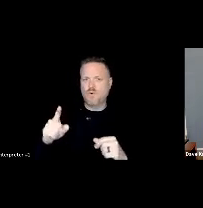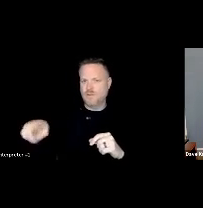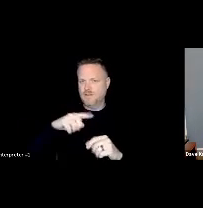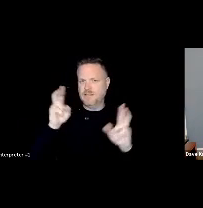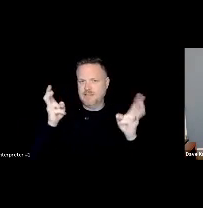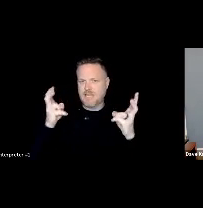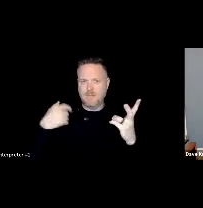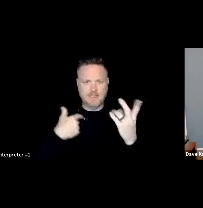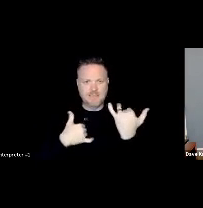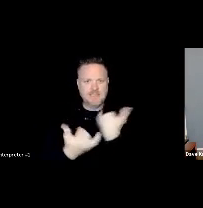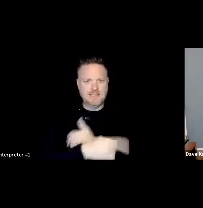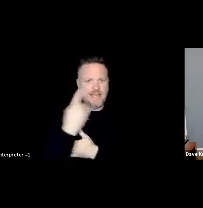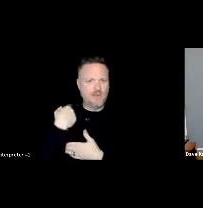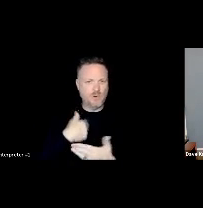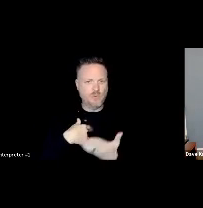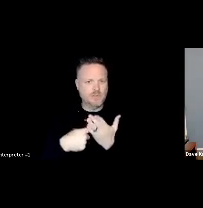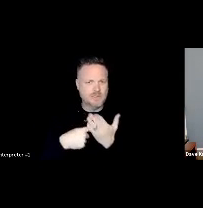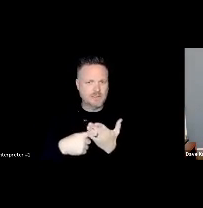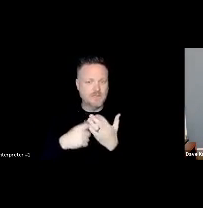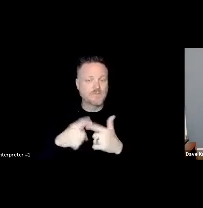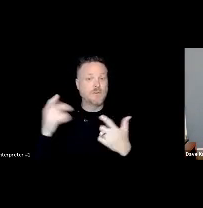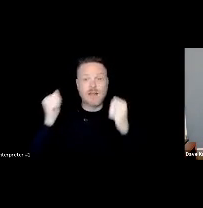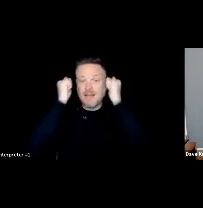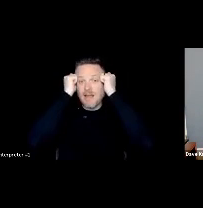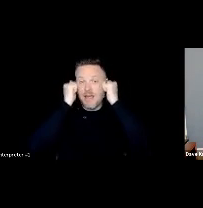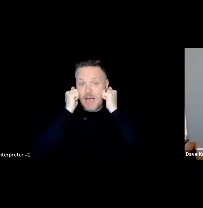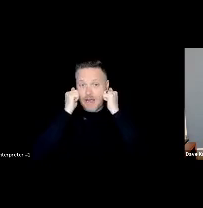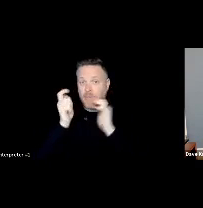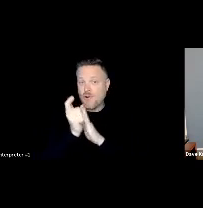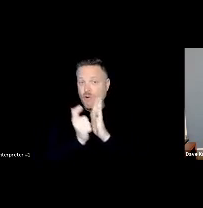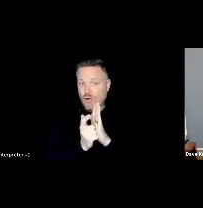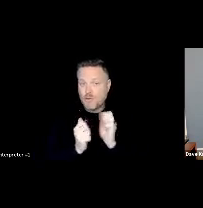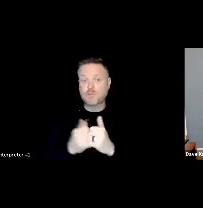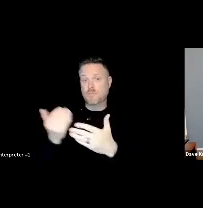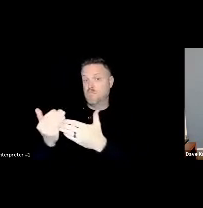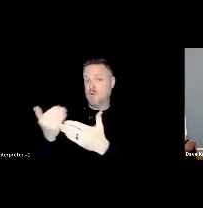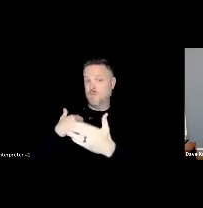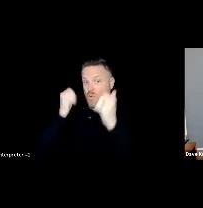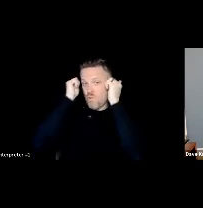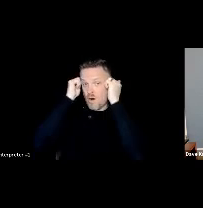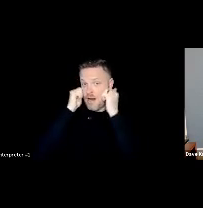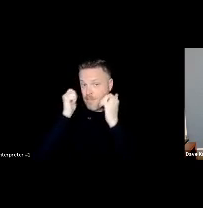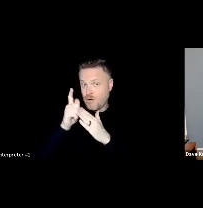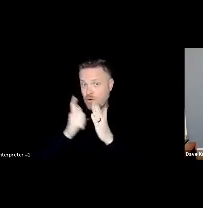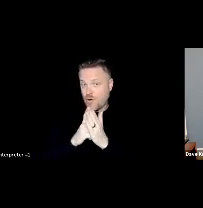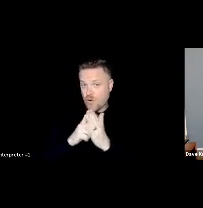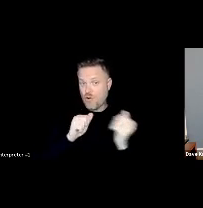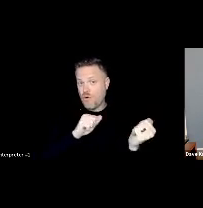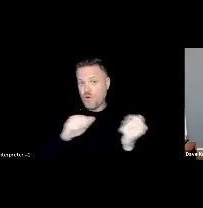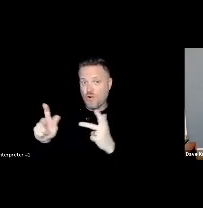today. For instance, helmet laws, prior to helmet laws, everyone knew or not everybody knew but a